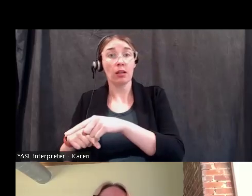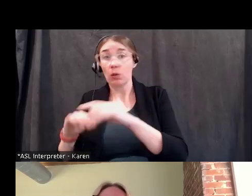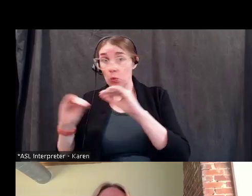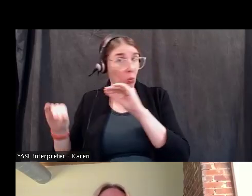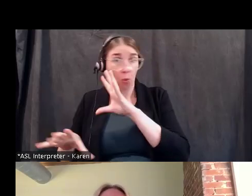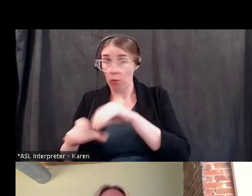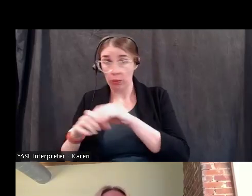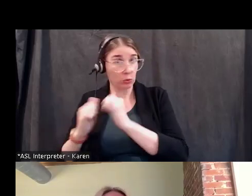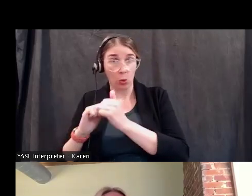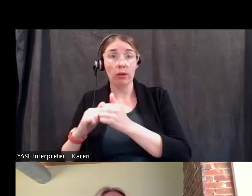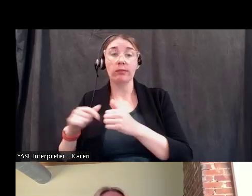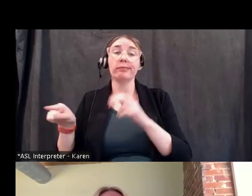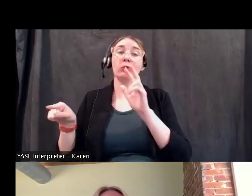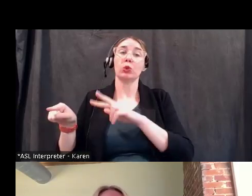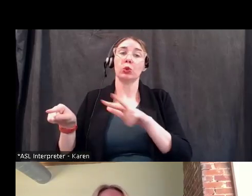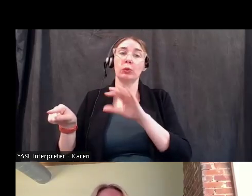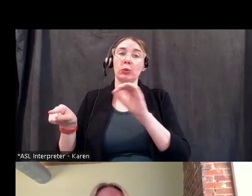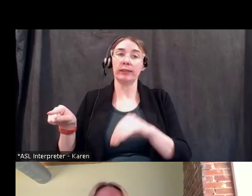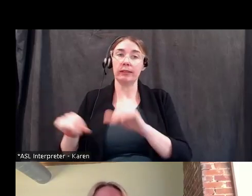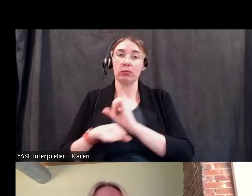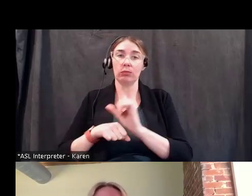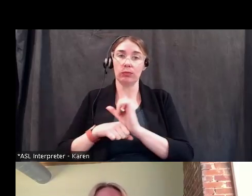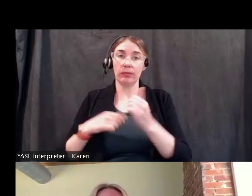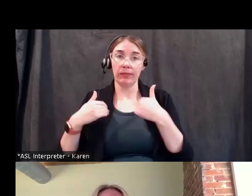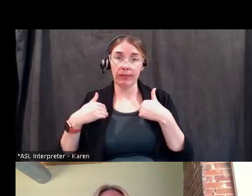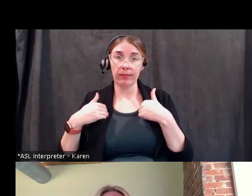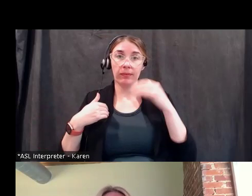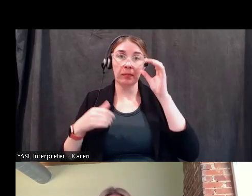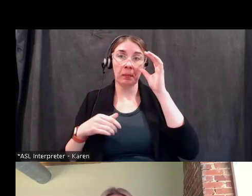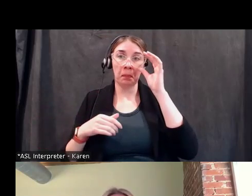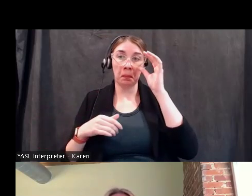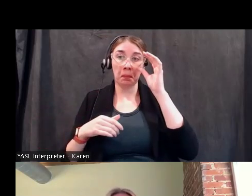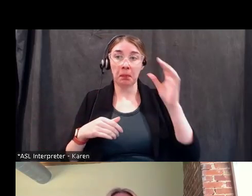Physical activity was definitely an increase from 64% if they